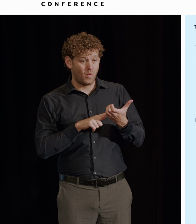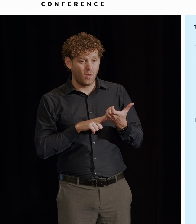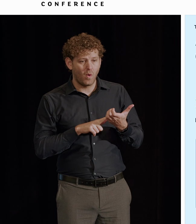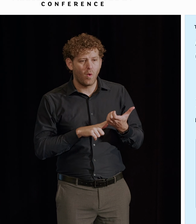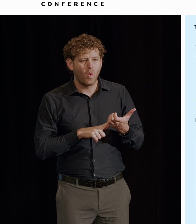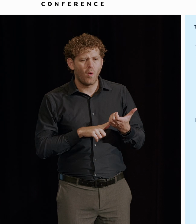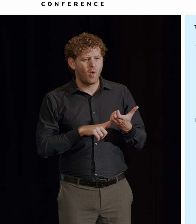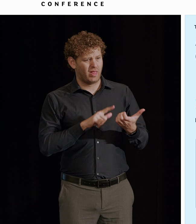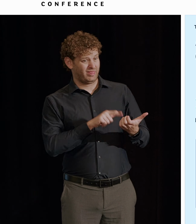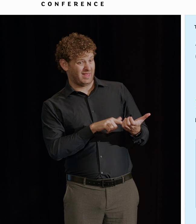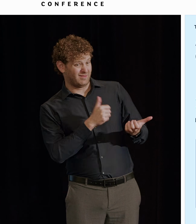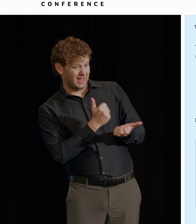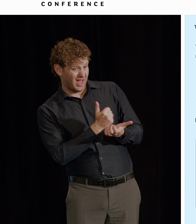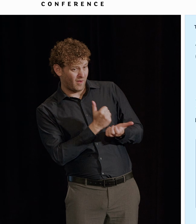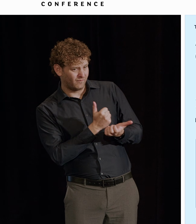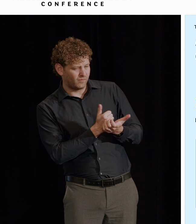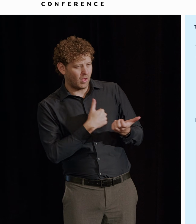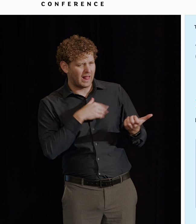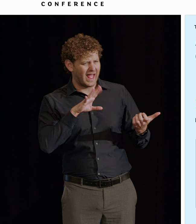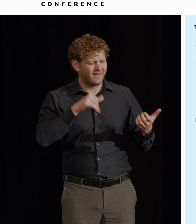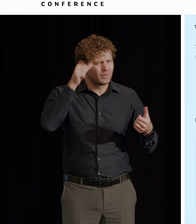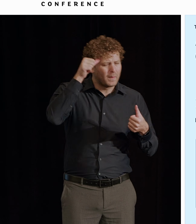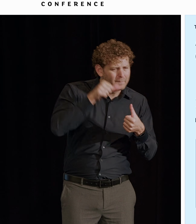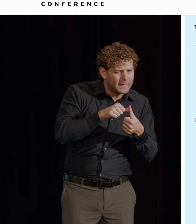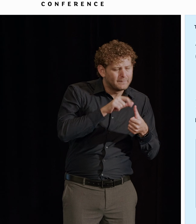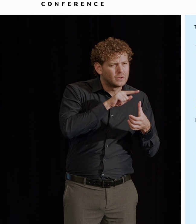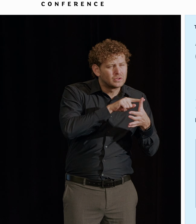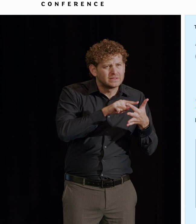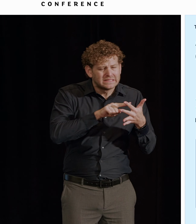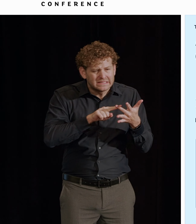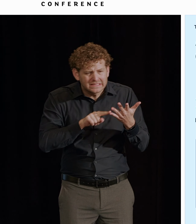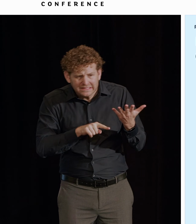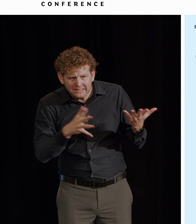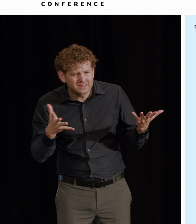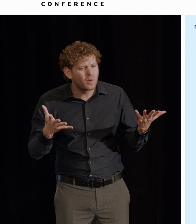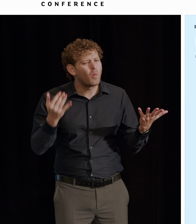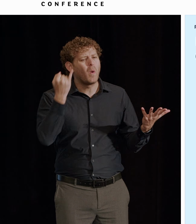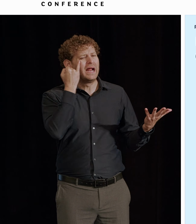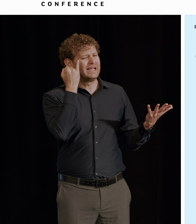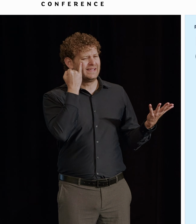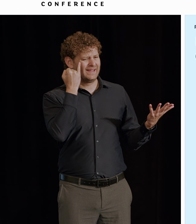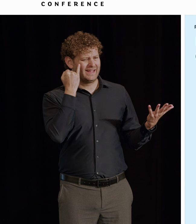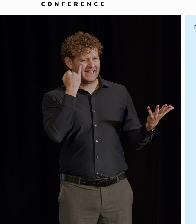proactively help you remember, remember your tasks, remember your daily activities?